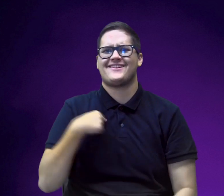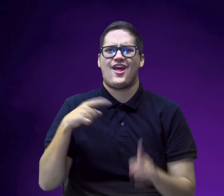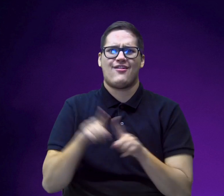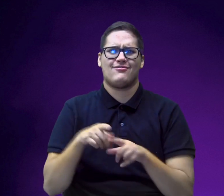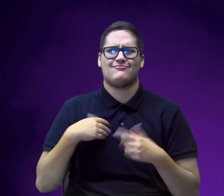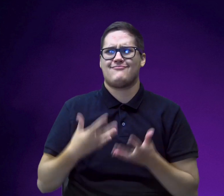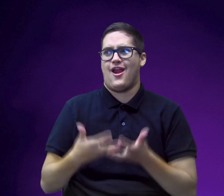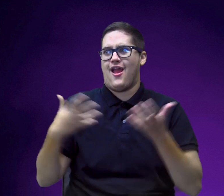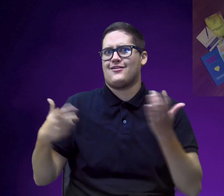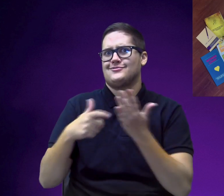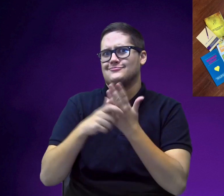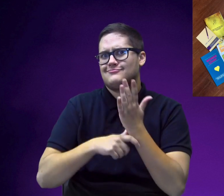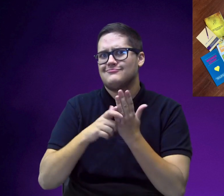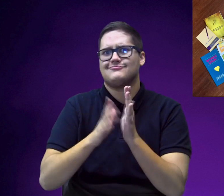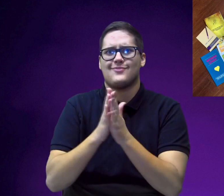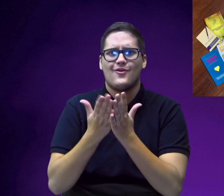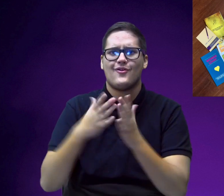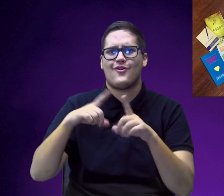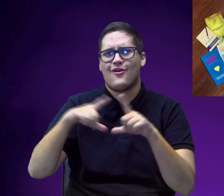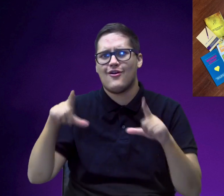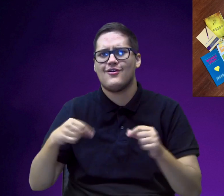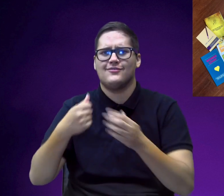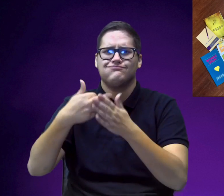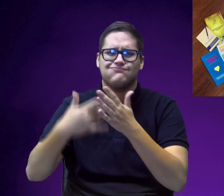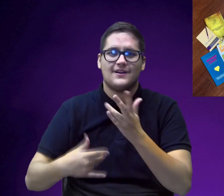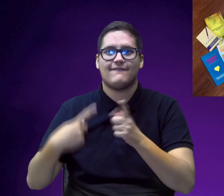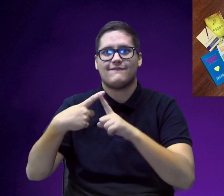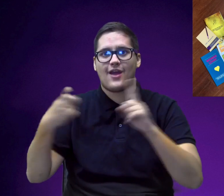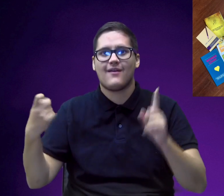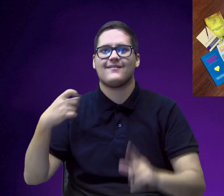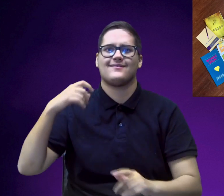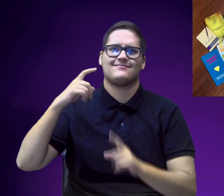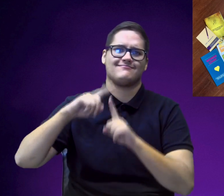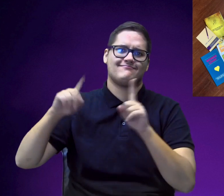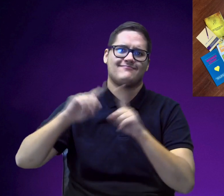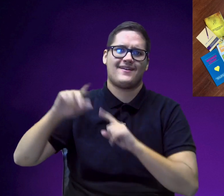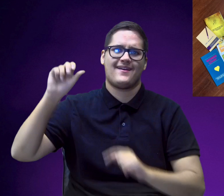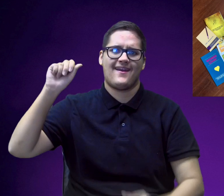We also have a lot of brochures, books, cards and many more